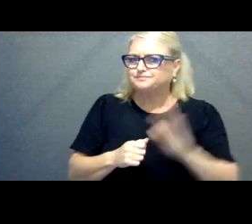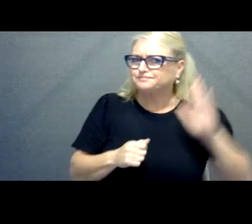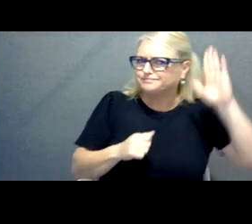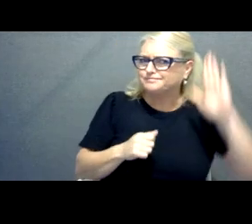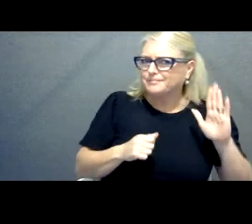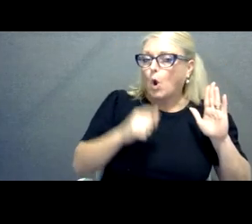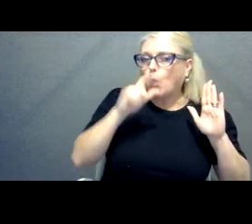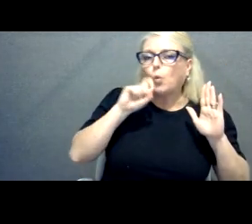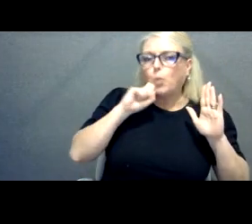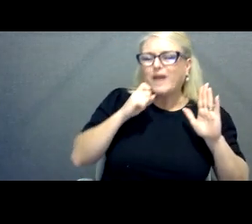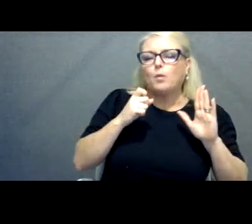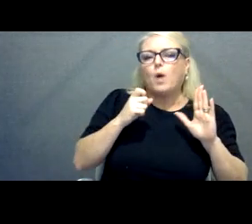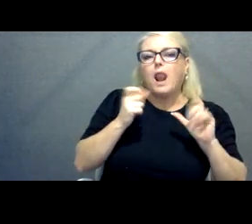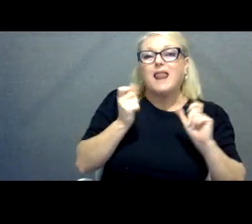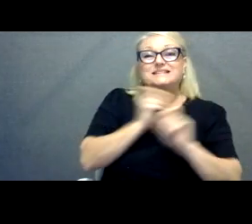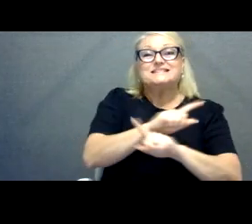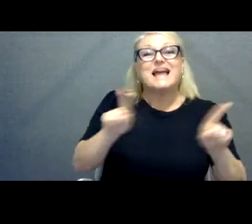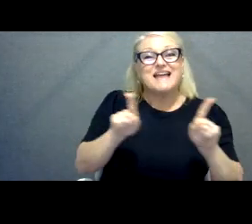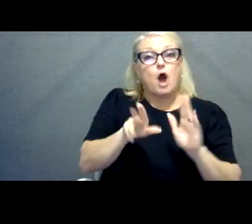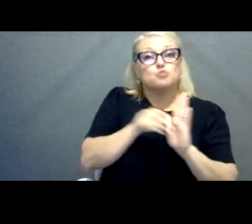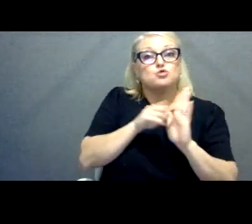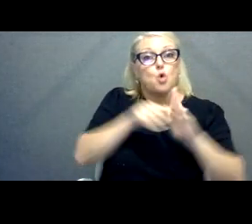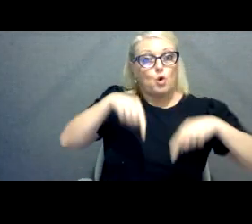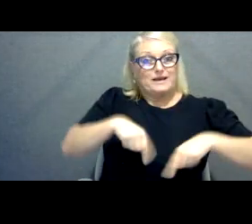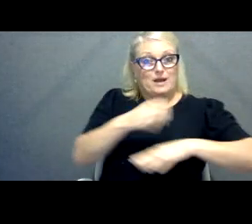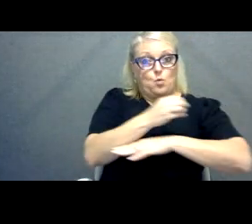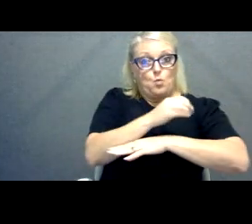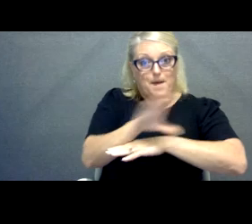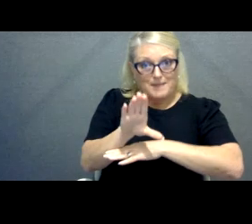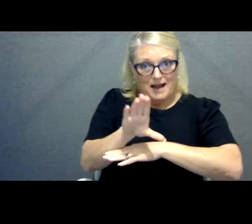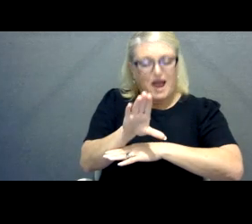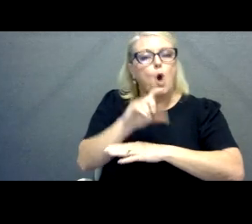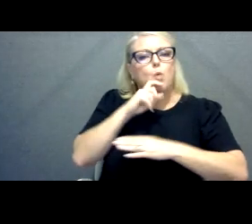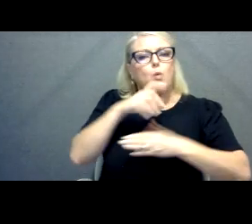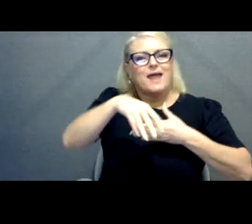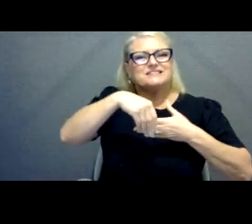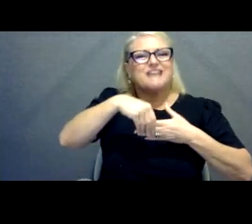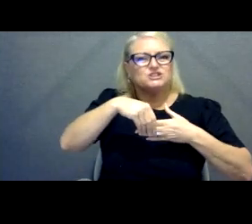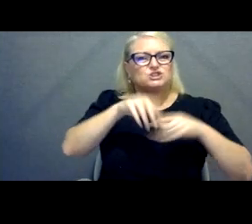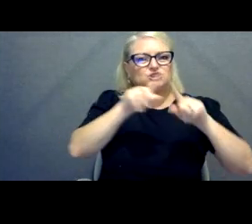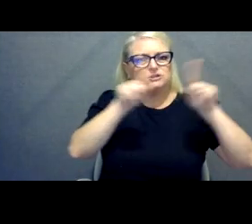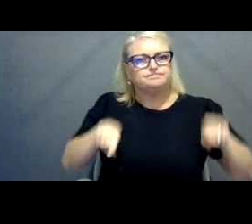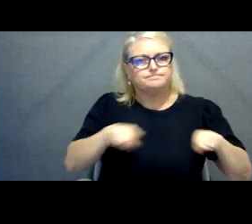recording great thanks now before we go I'm just going to say we've talked a lot about a lot of